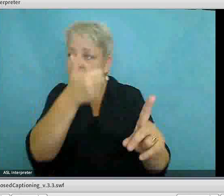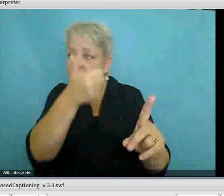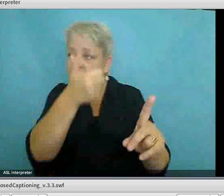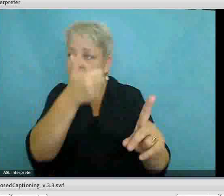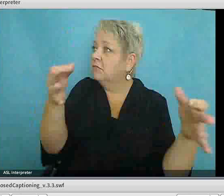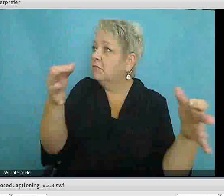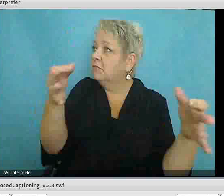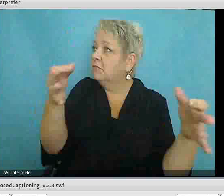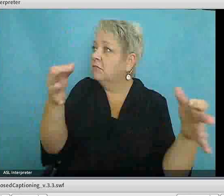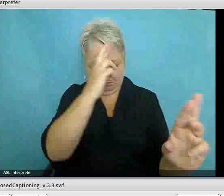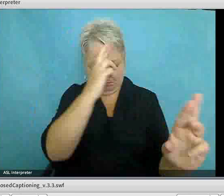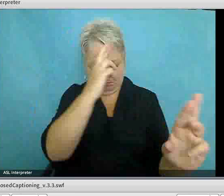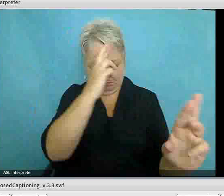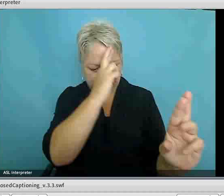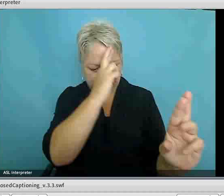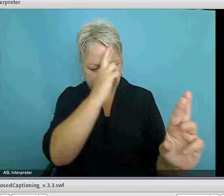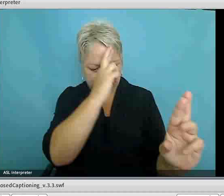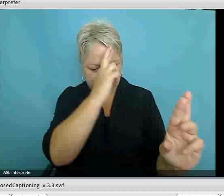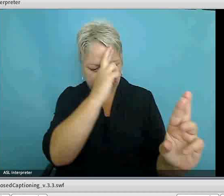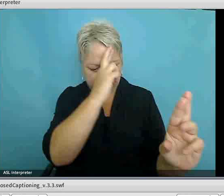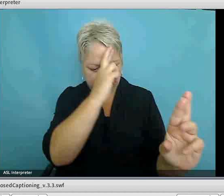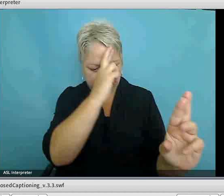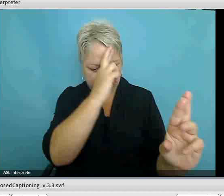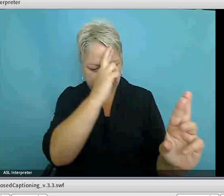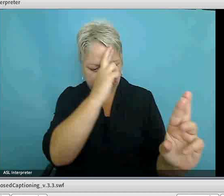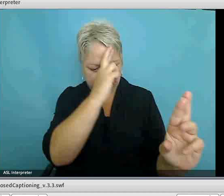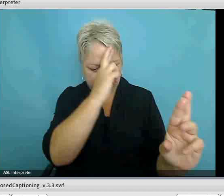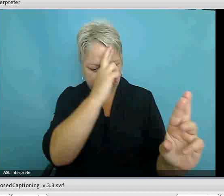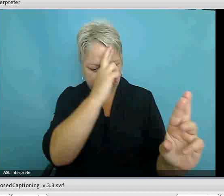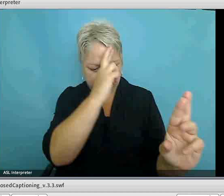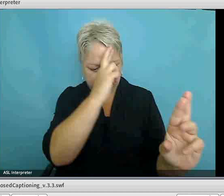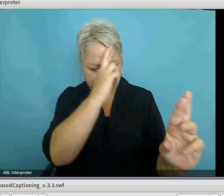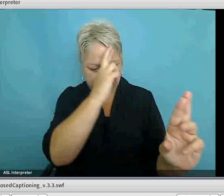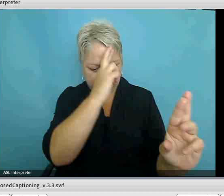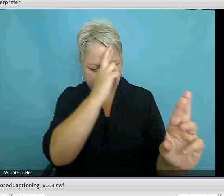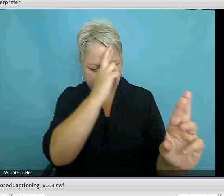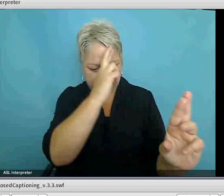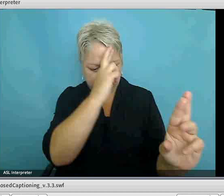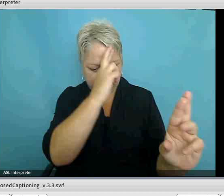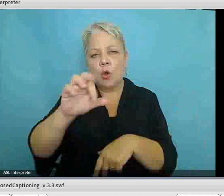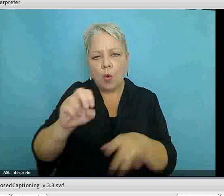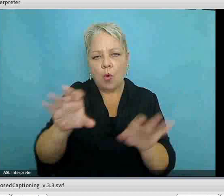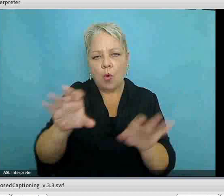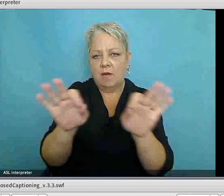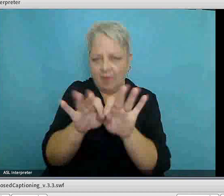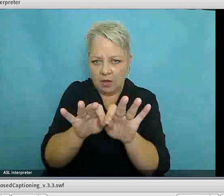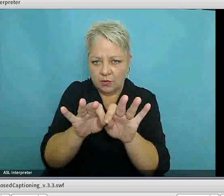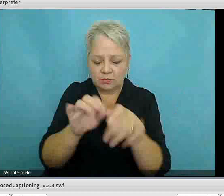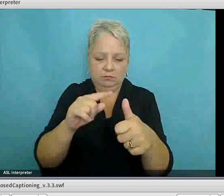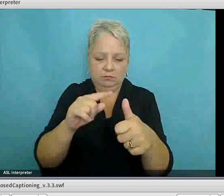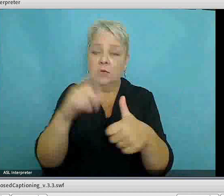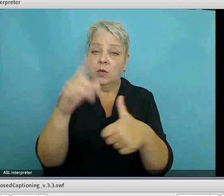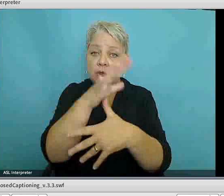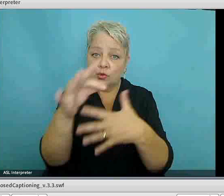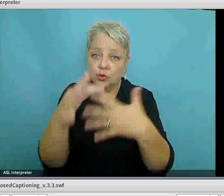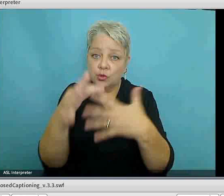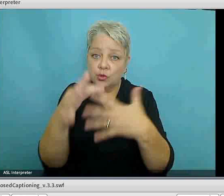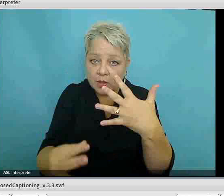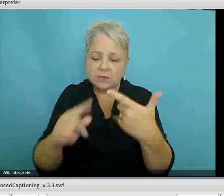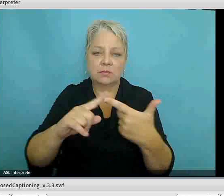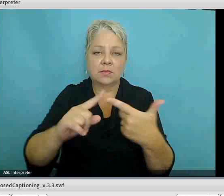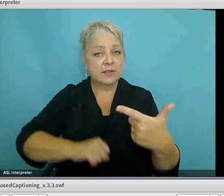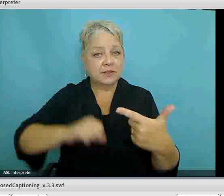So the core values of person-centered care include choice, dignity, respect, self-determination,